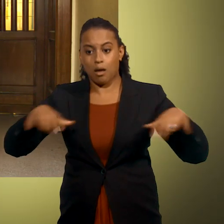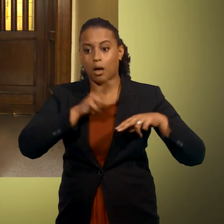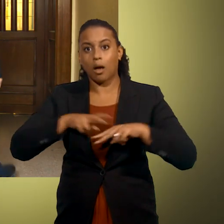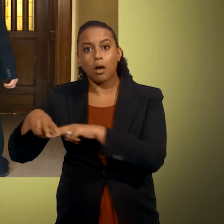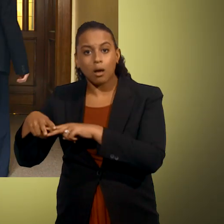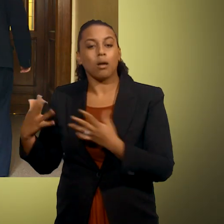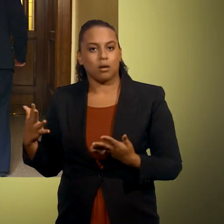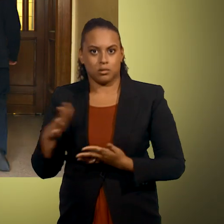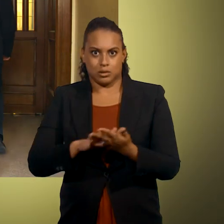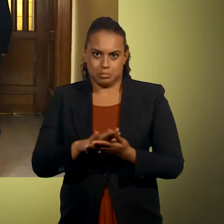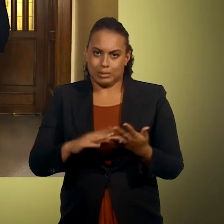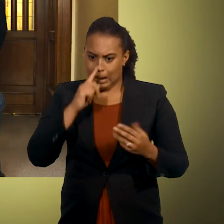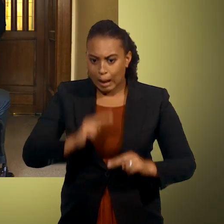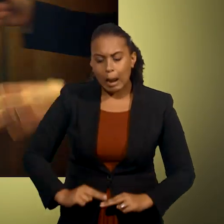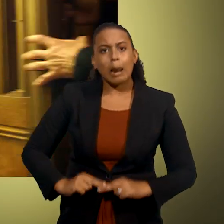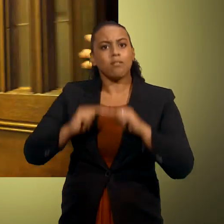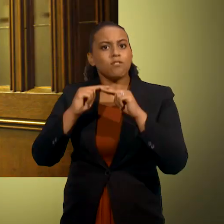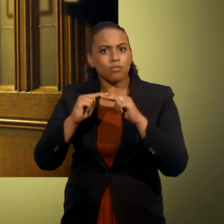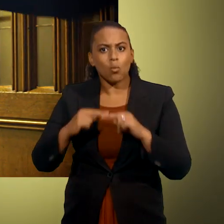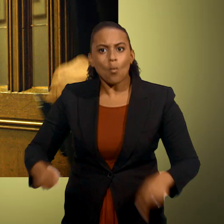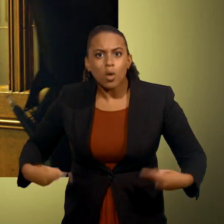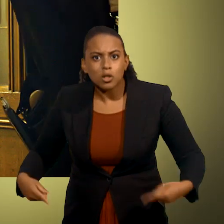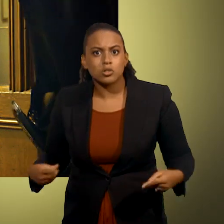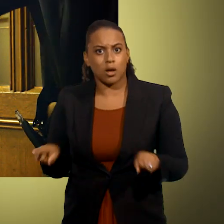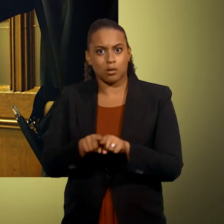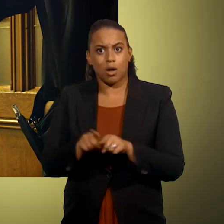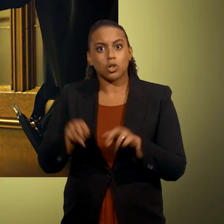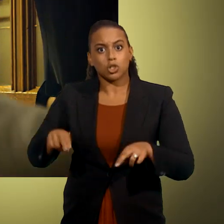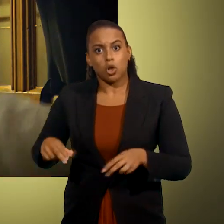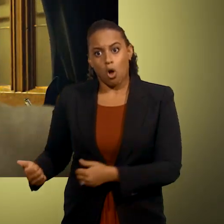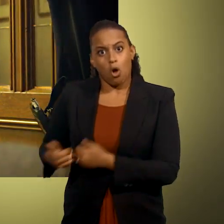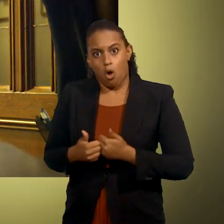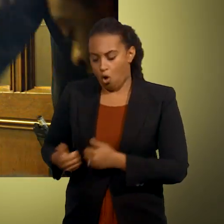The gallery has spaces for wheelchairs and assistance dogs.